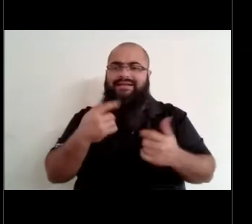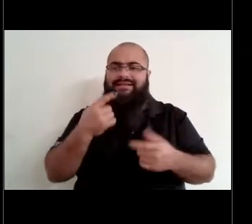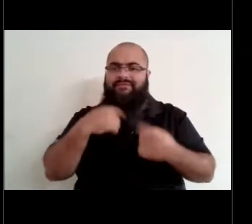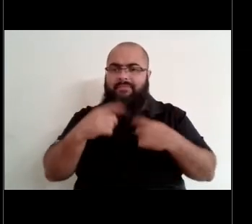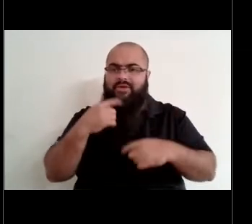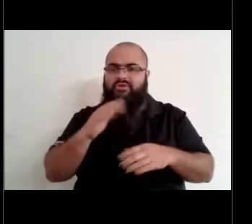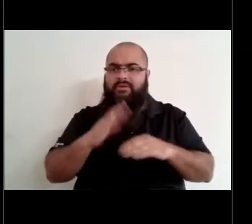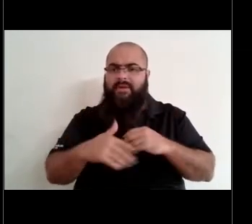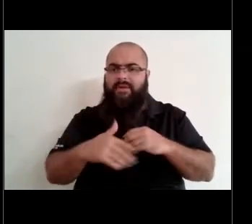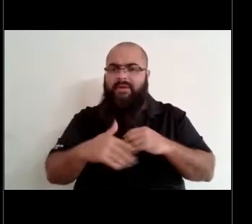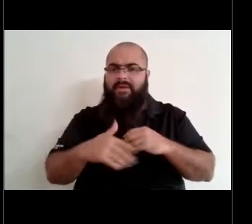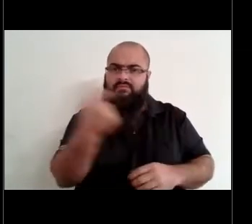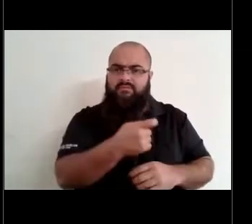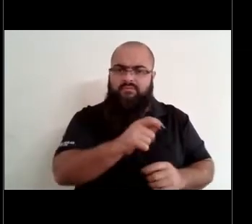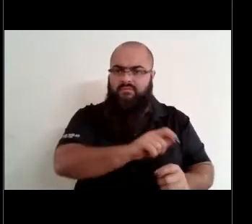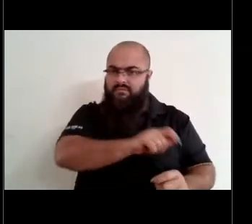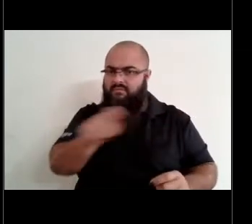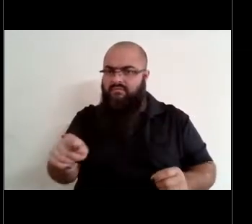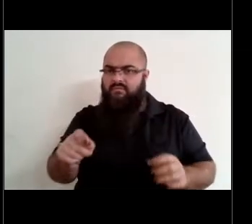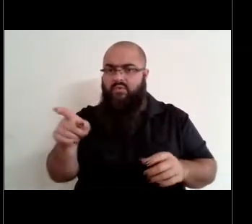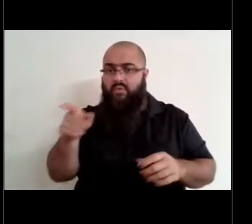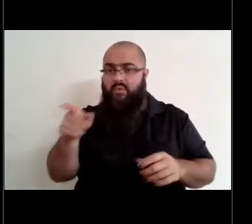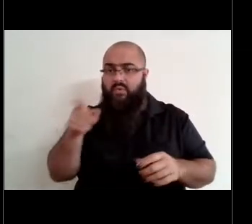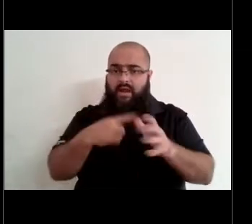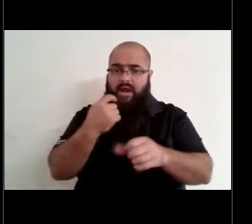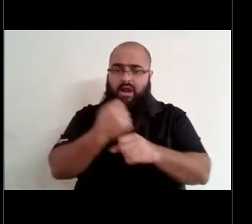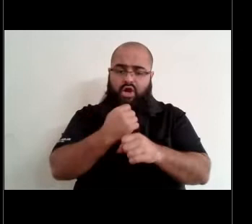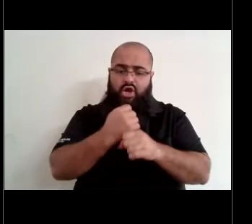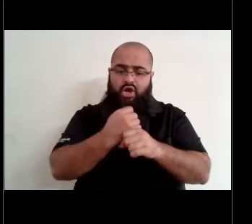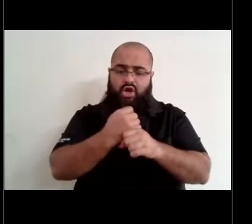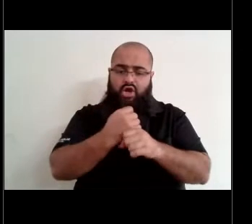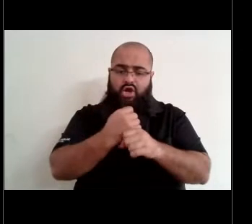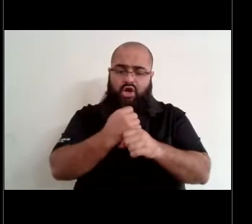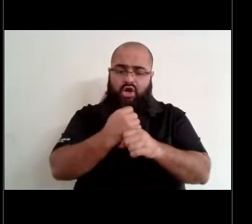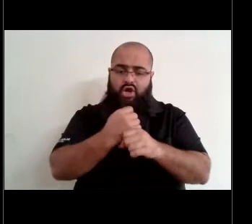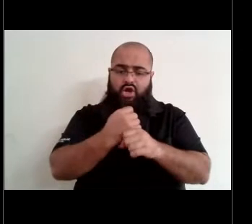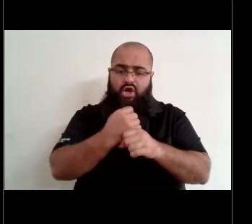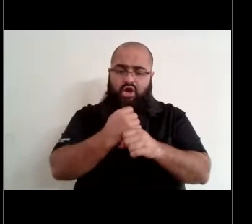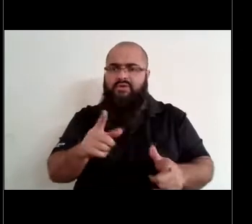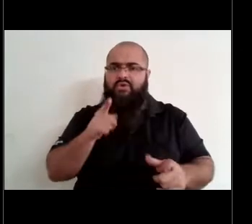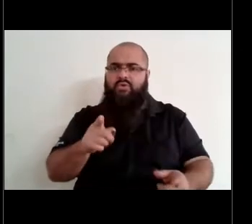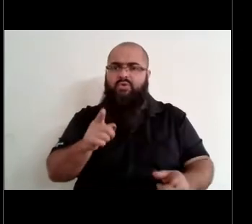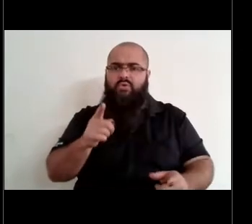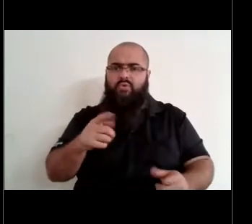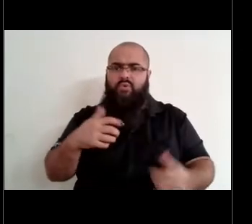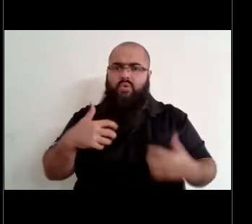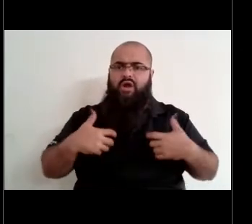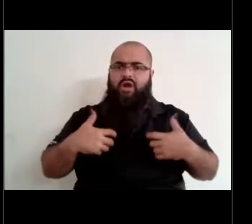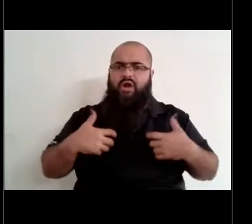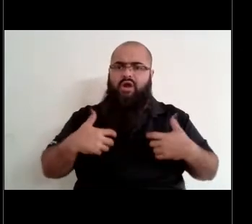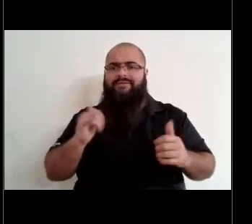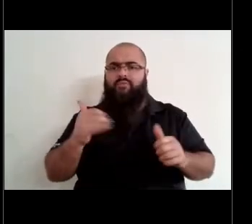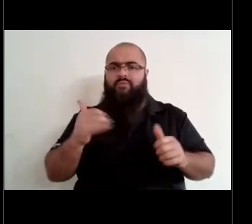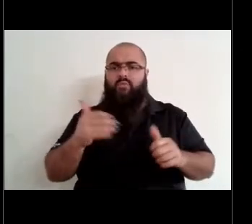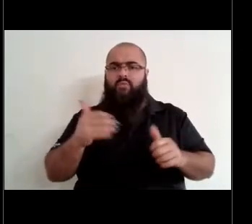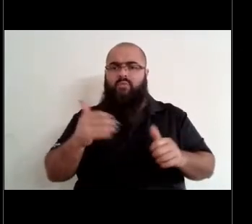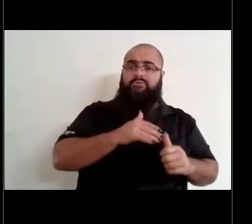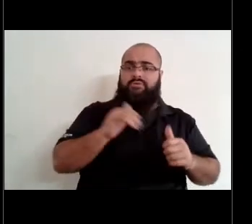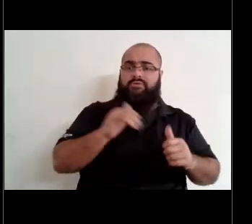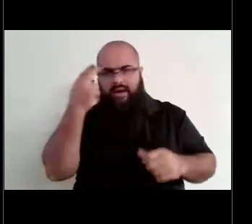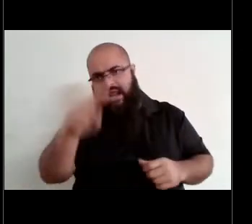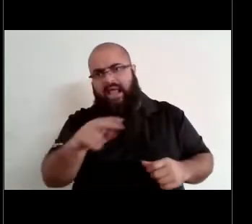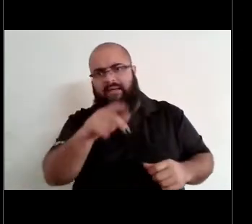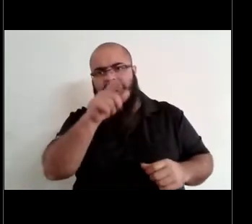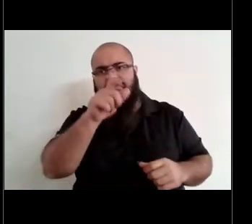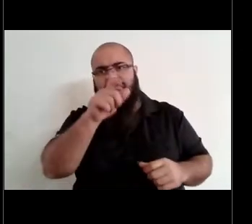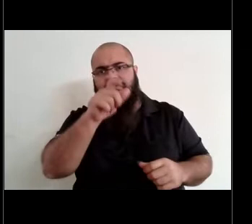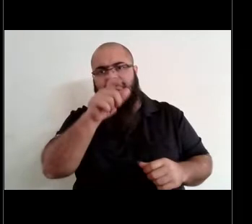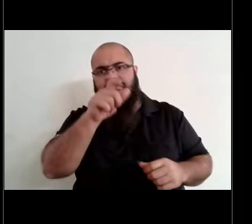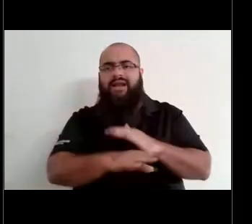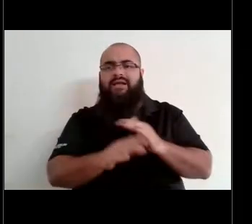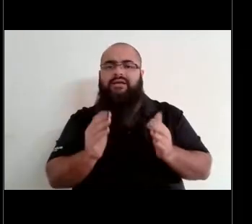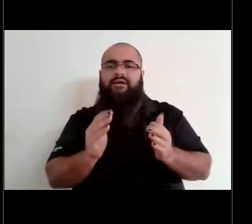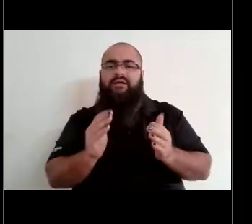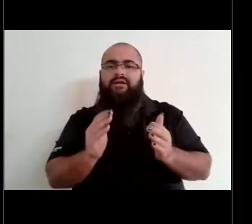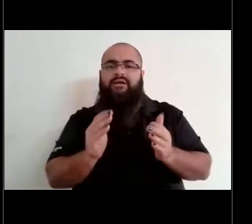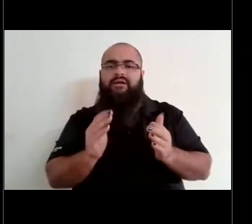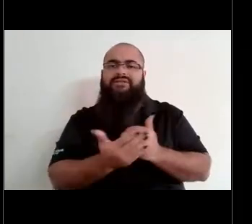When in doubt, contact us as well and when we can go through that screening and assessment